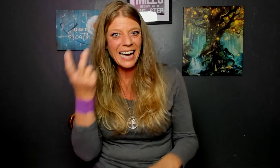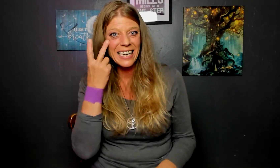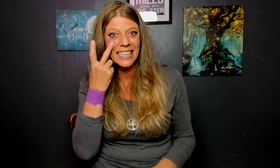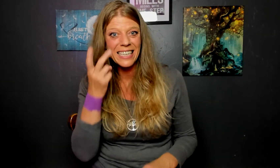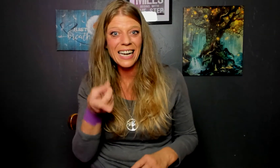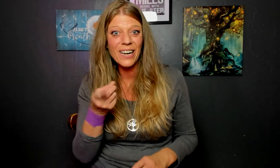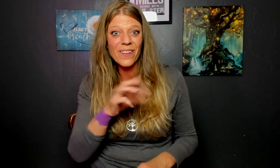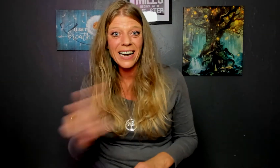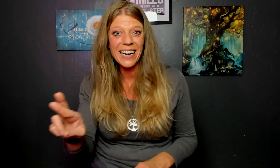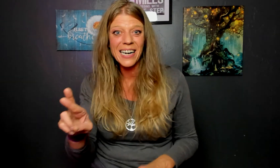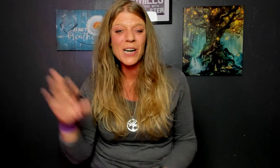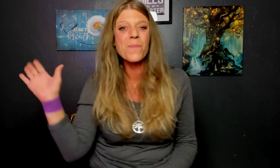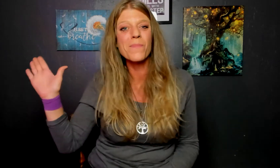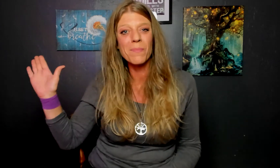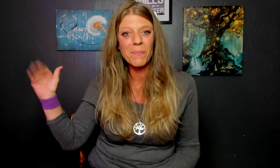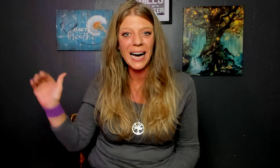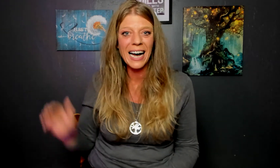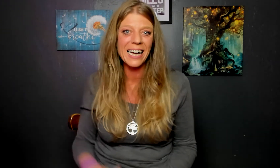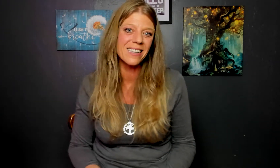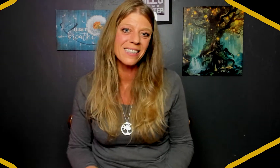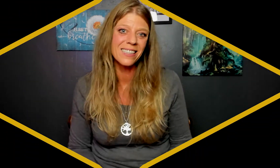See you there! Bye!!